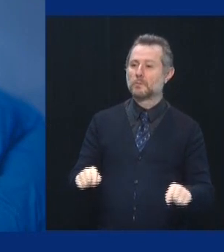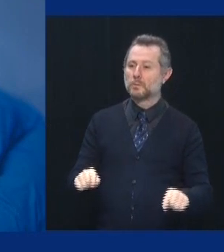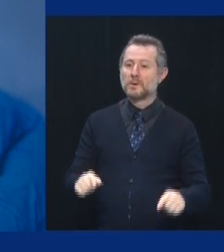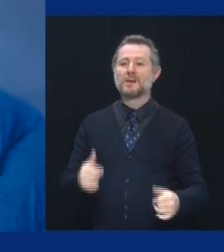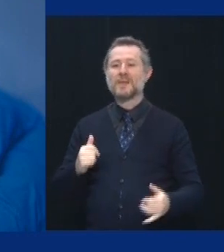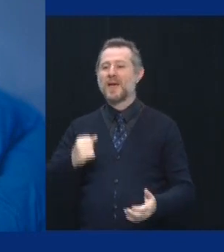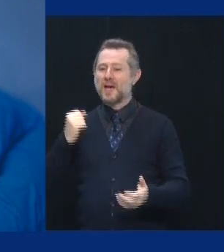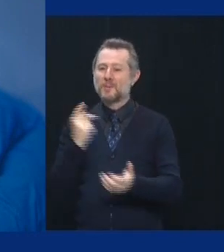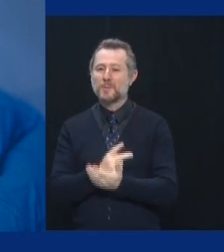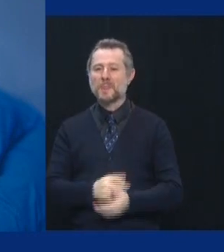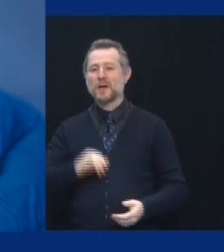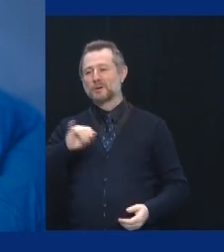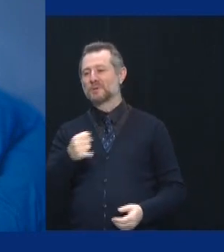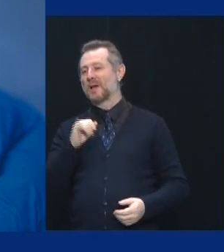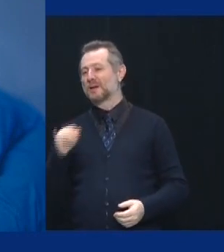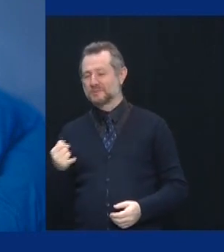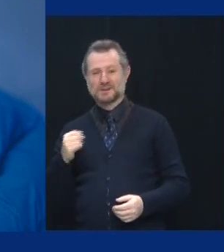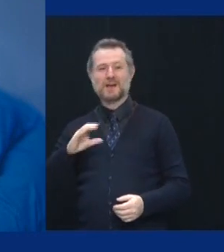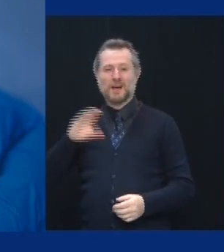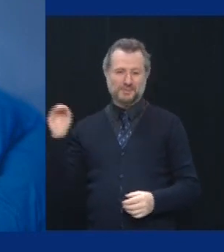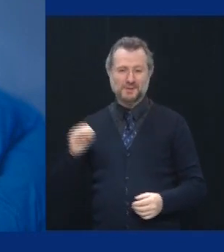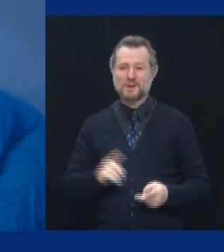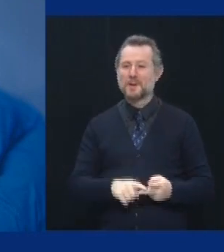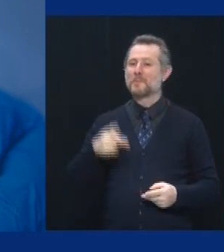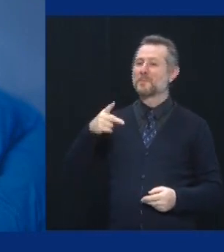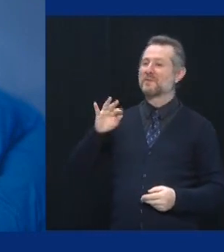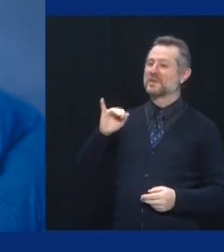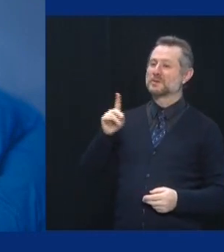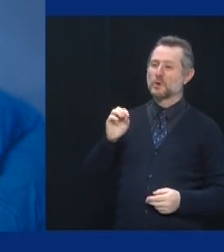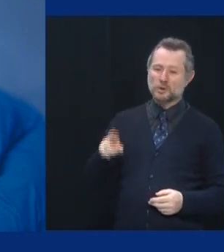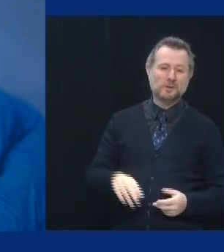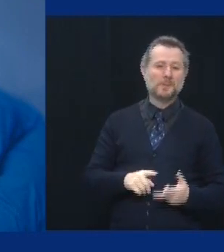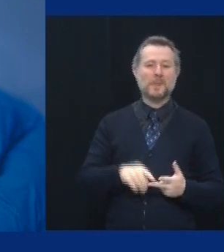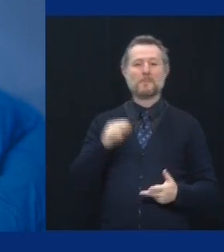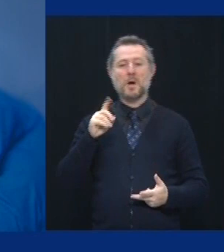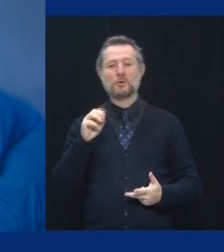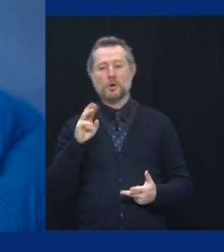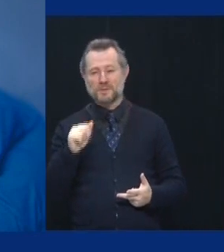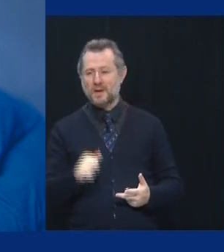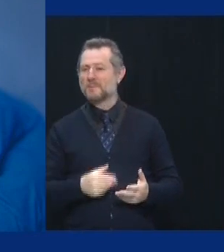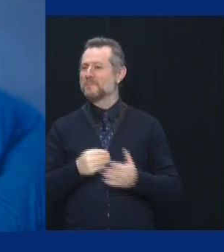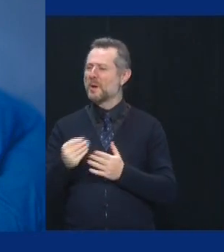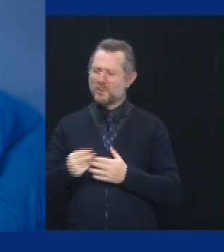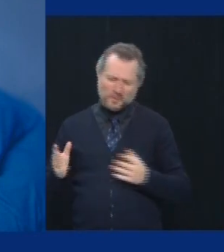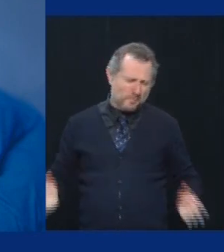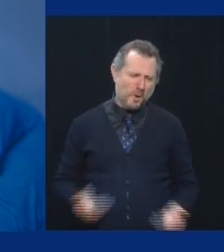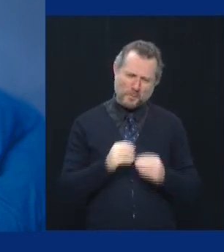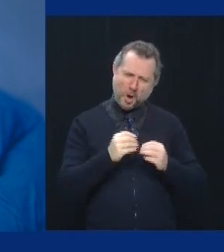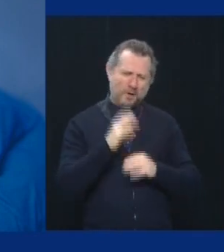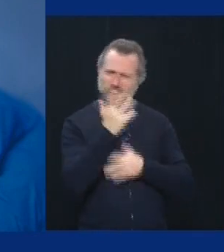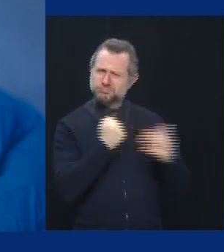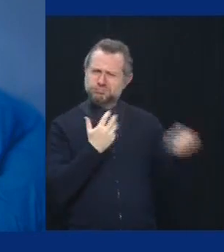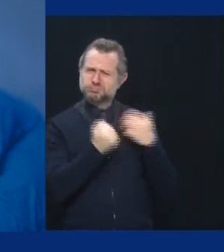CONTROL OF THE SUPPLY. THEY MUST INCREASE THE SUPPLIES. APPROVE JOHNSON & JOHNSON,